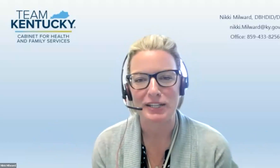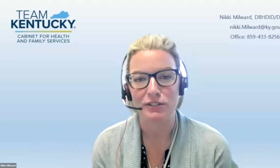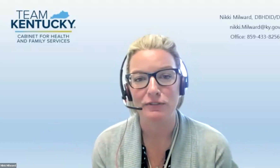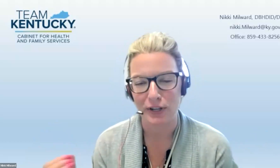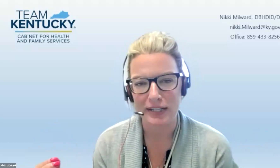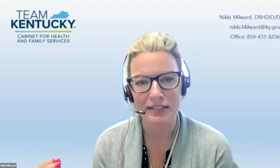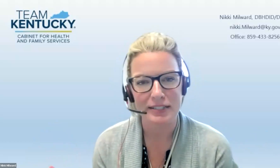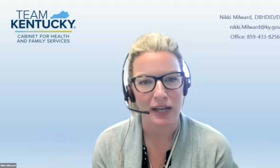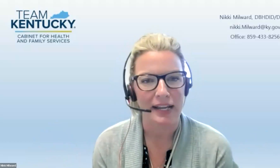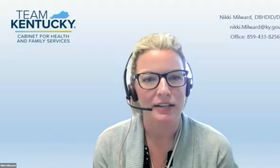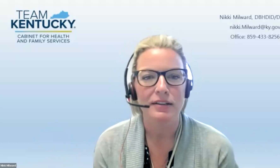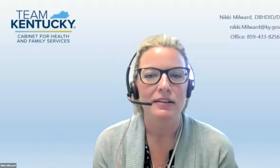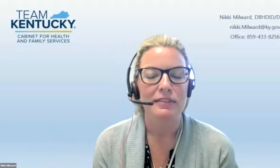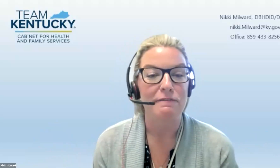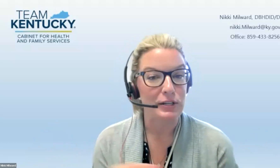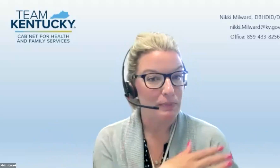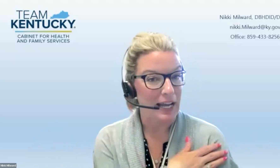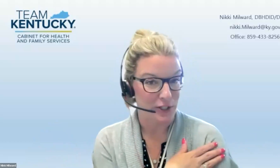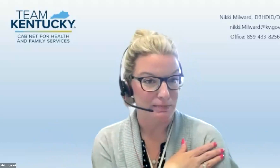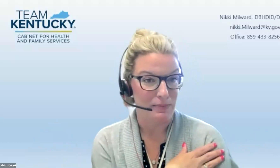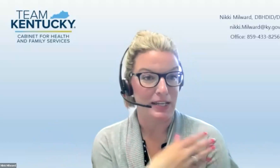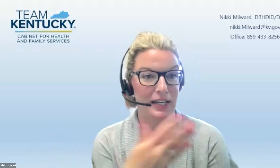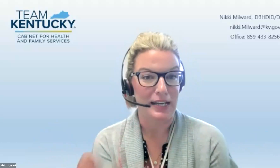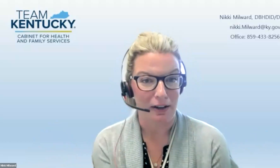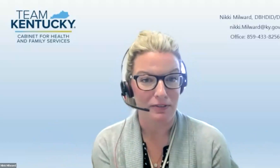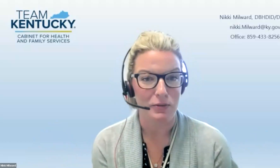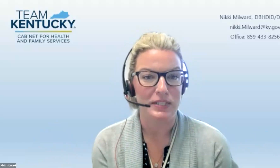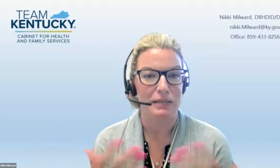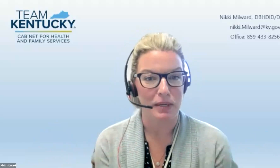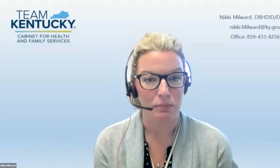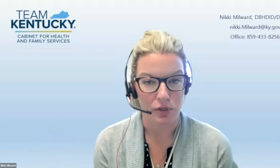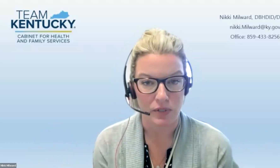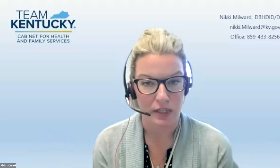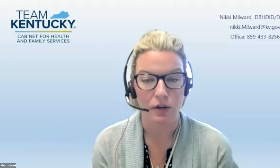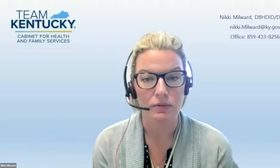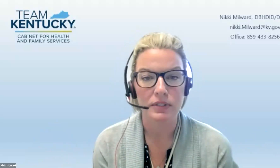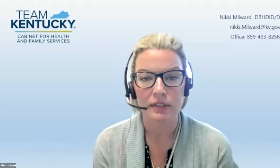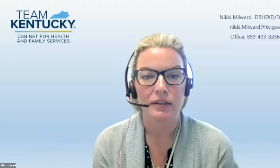IN THE BEGINNING I THINK WE SAW A LITTLE BIT OF THAT